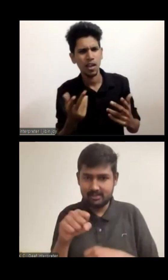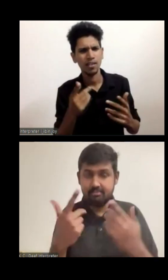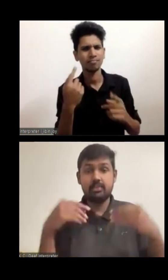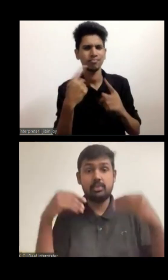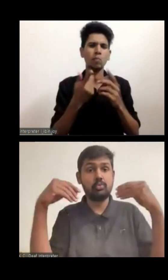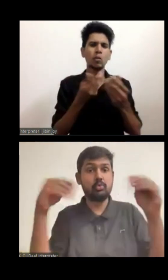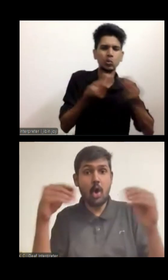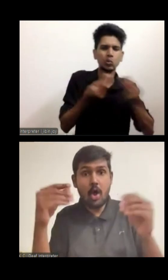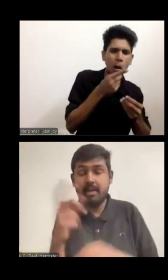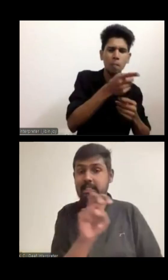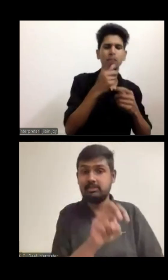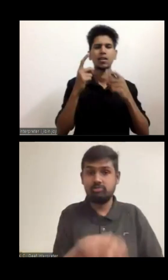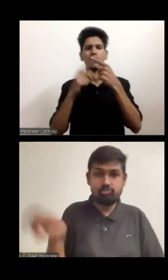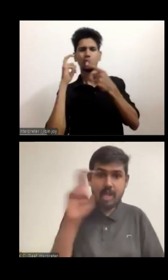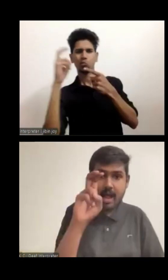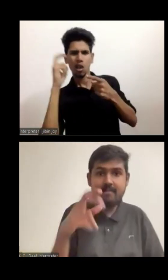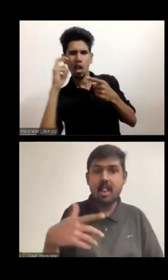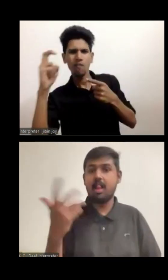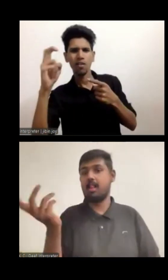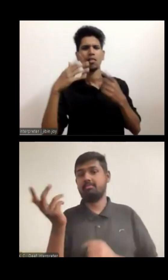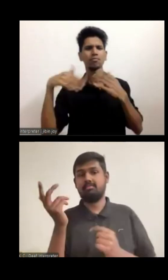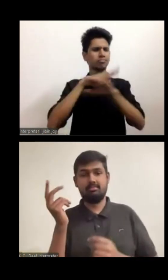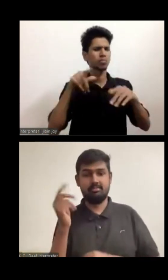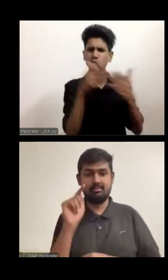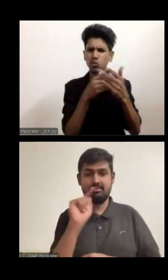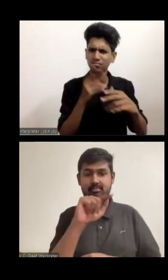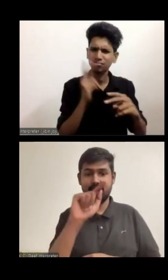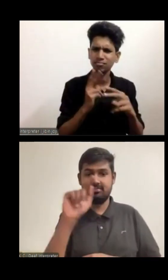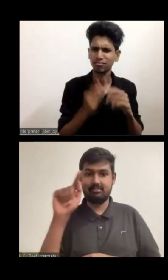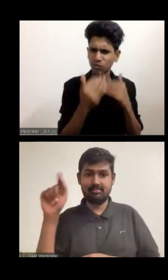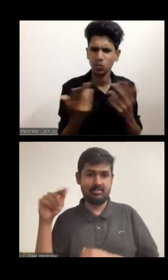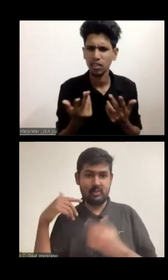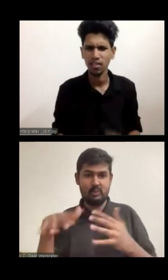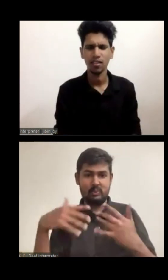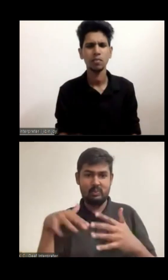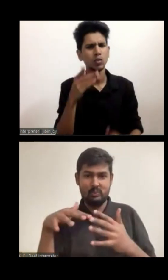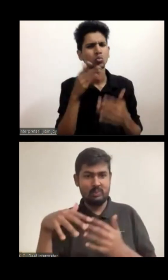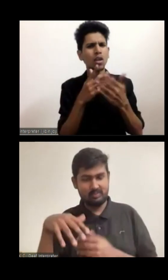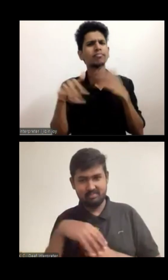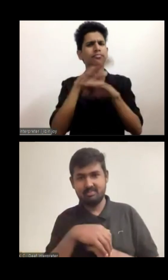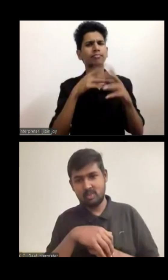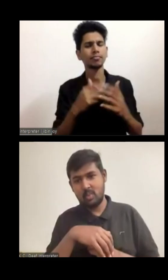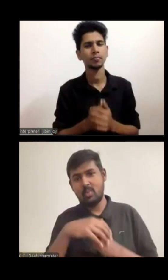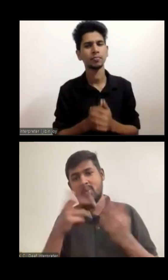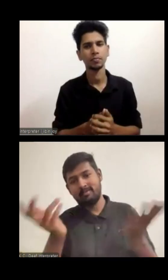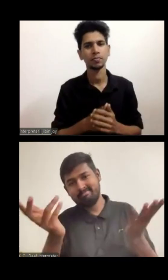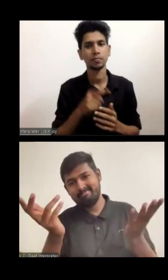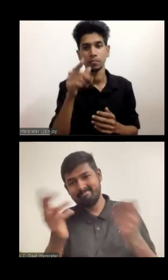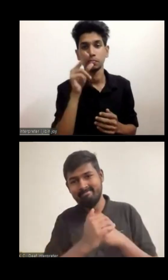So... What... We are... So... This... This is a... Problem... Across... You know... Globe... So... And it's... You know...